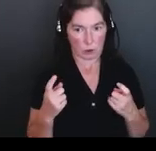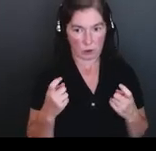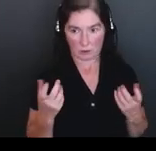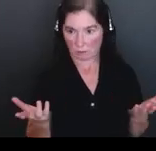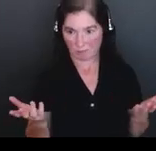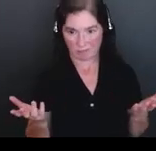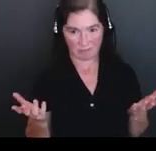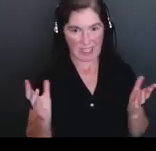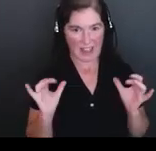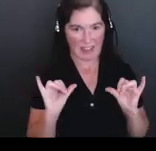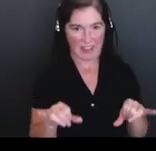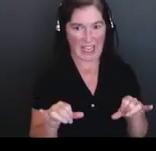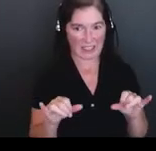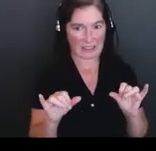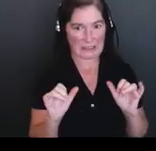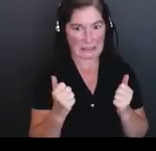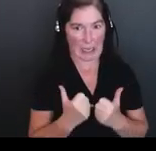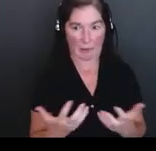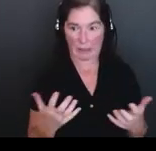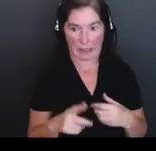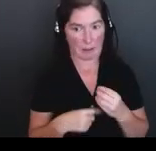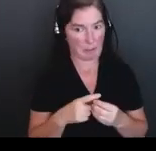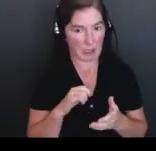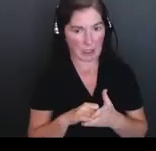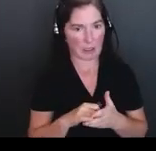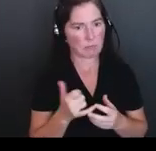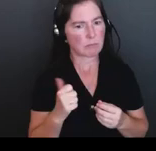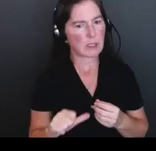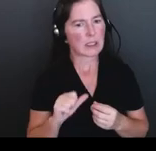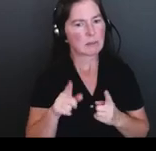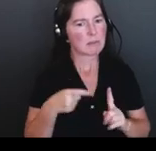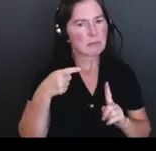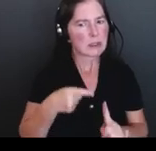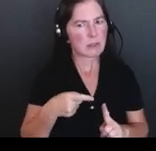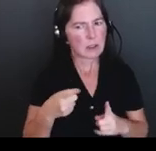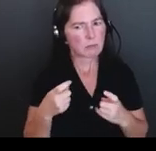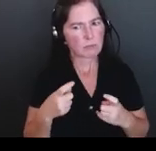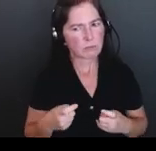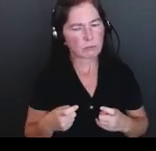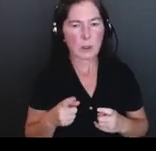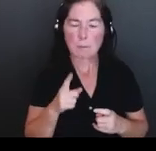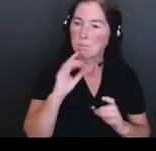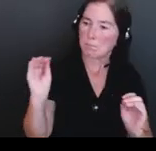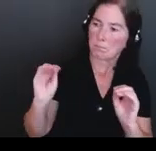rubric, and now I will also have the ELA rubric as an option.